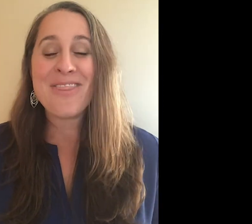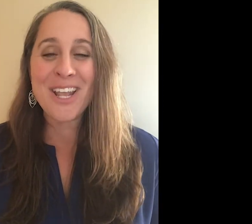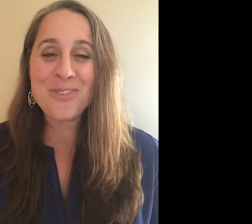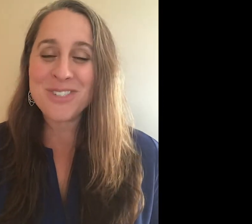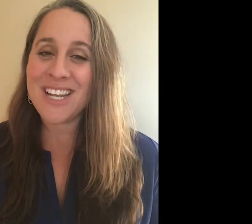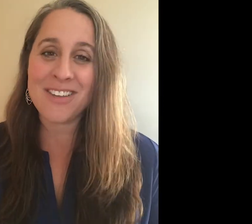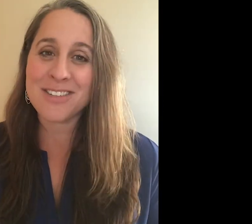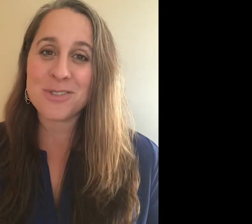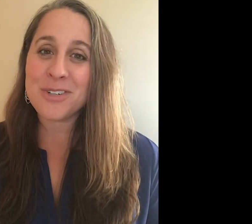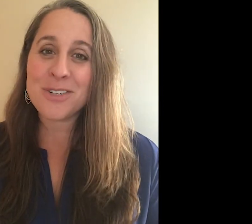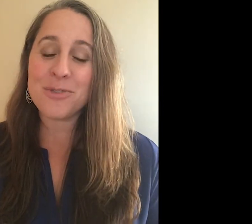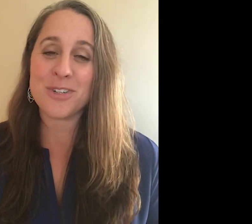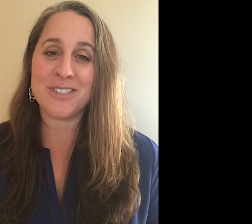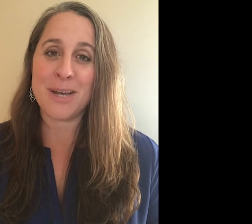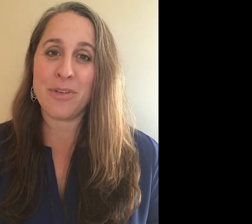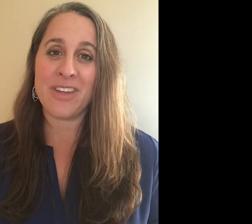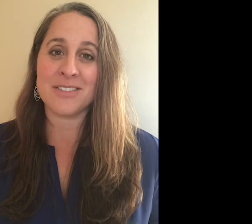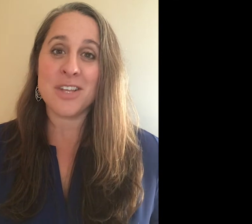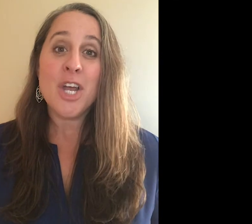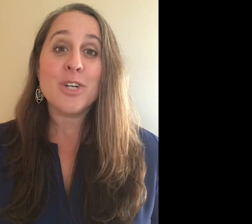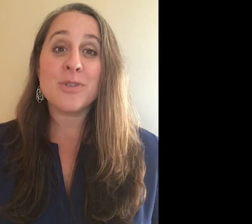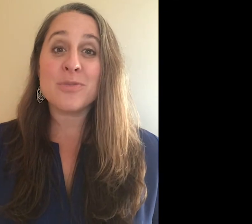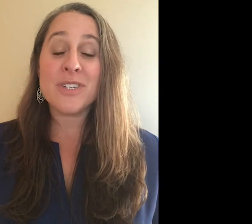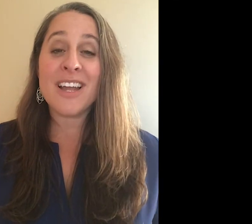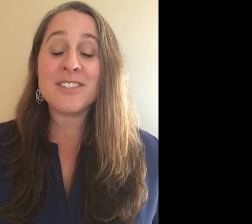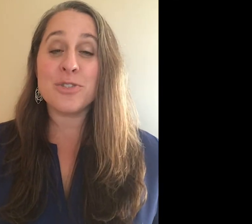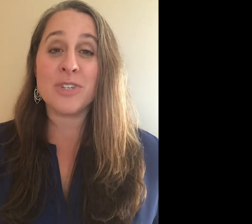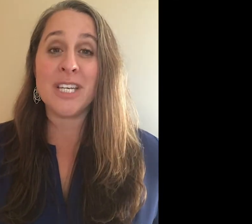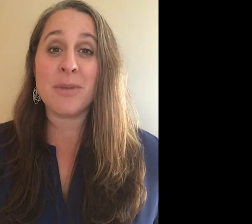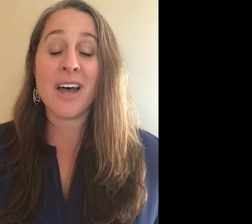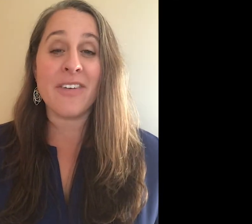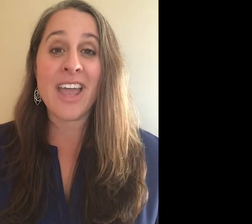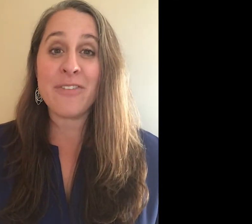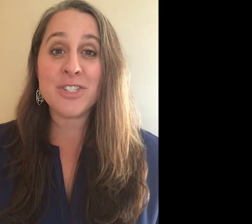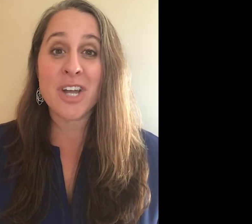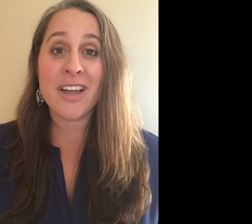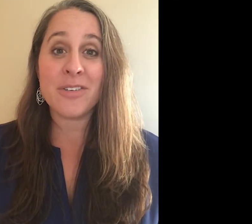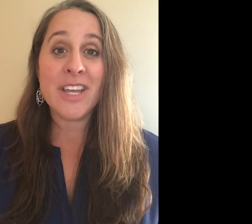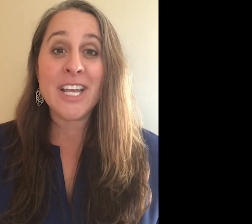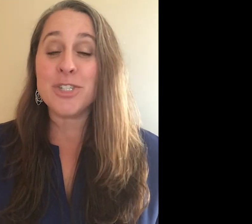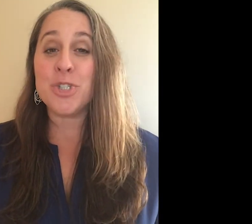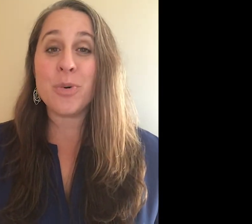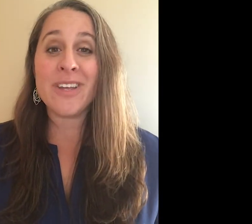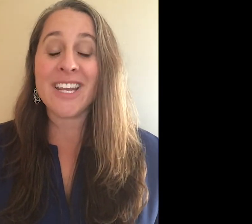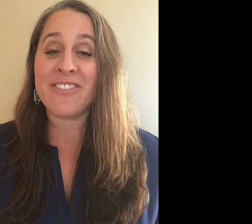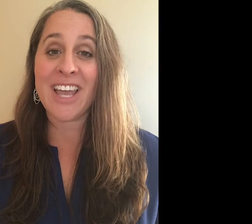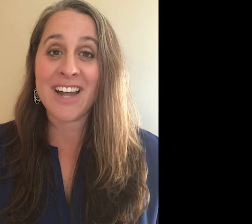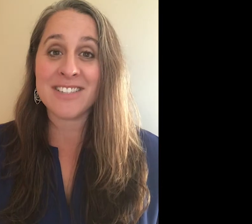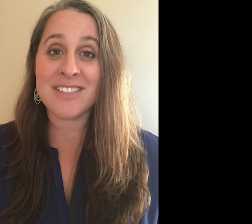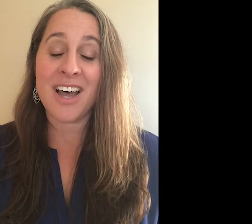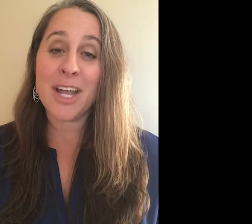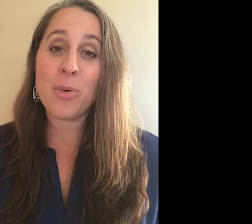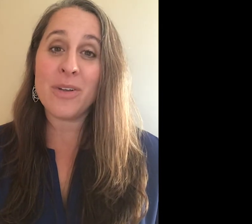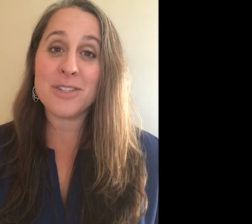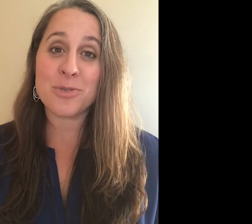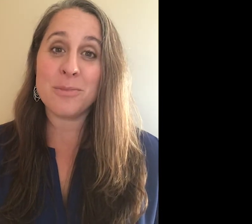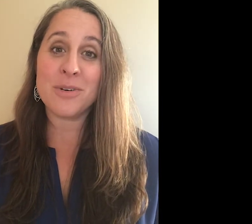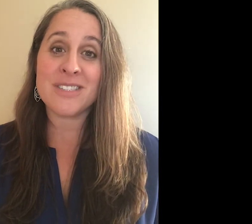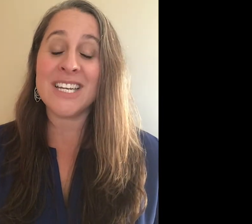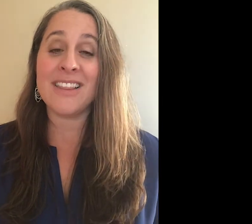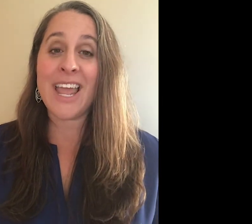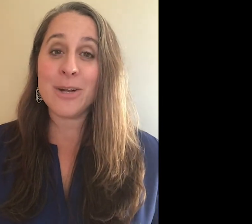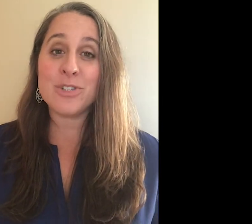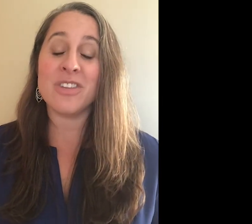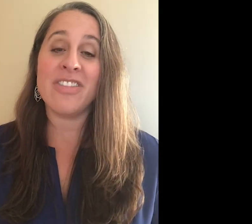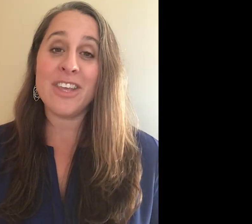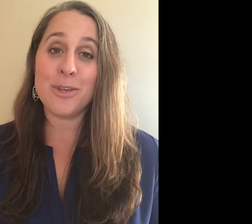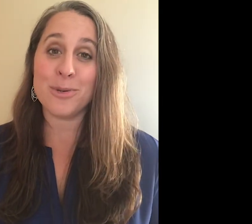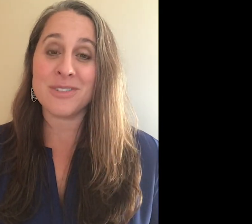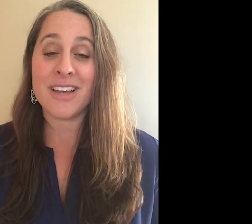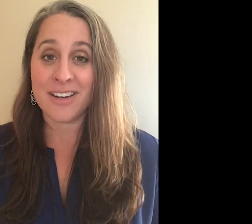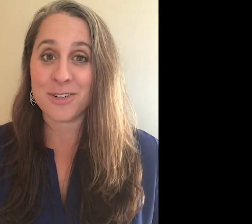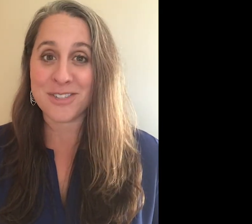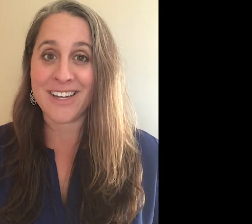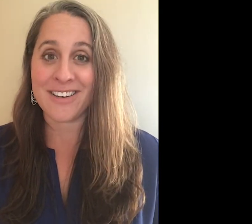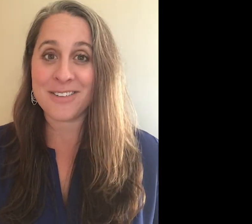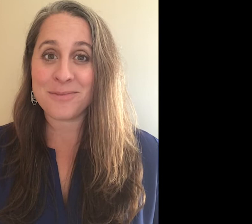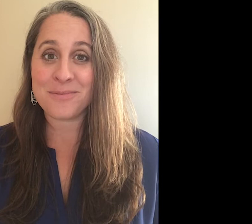Thank you for taking this critical first step with us, toward realizing the dream of enjoying and having access to high quality storybooks for every child in the language they use and understand.